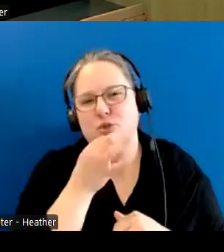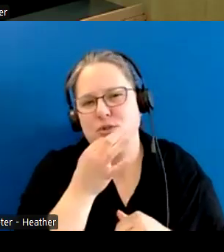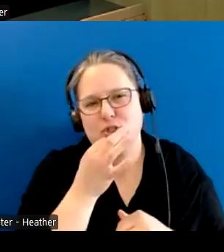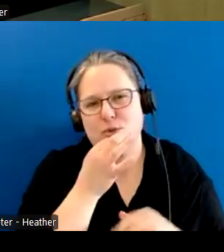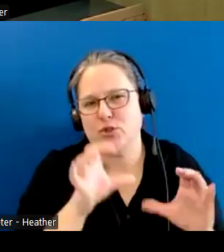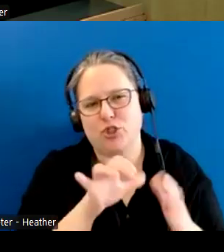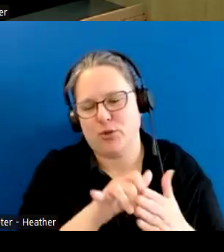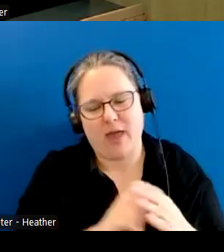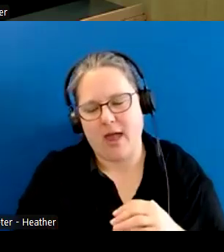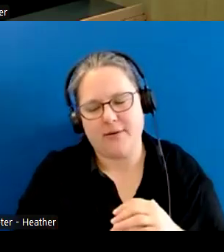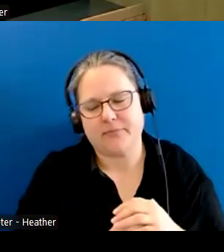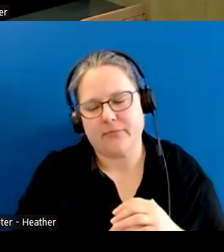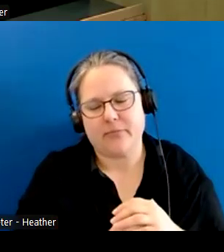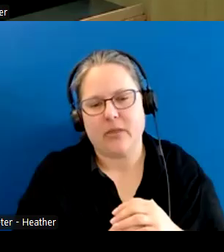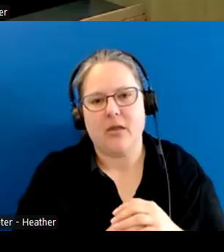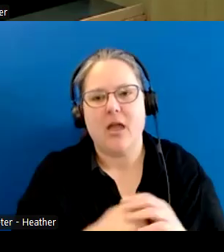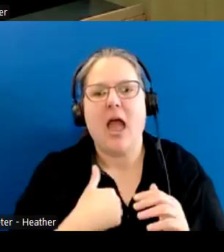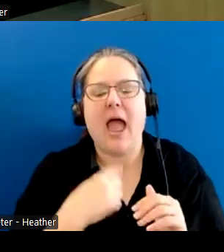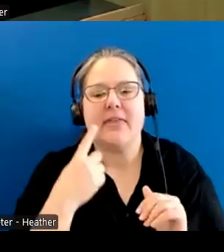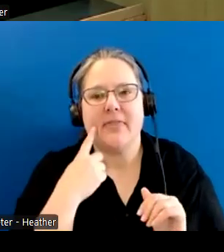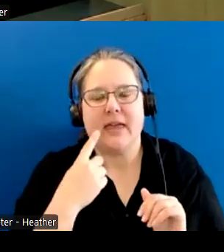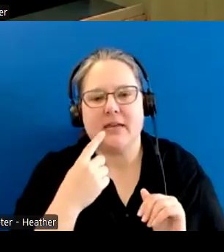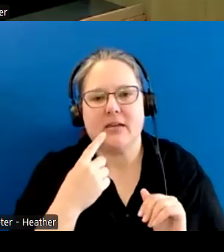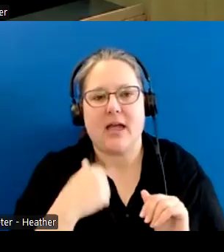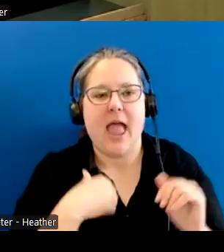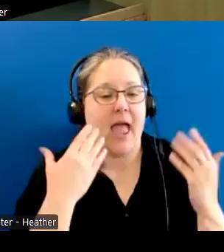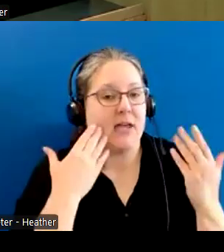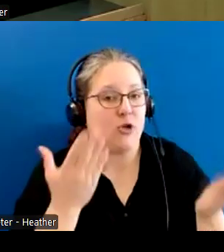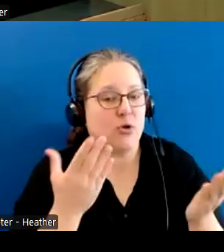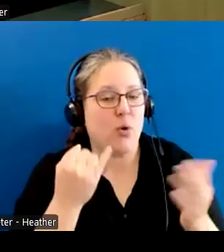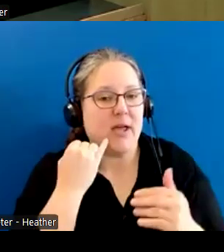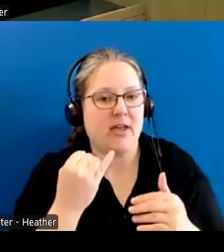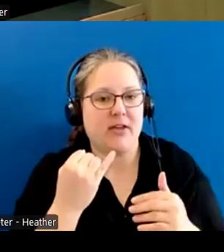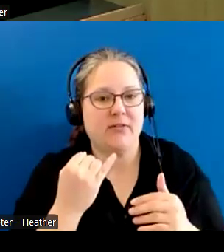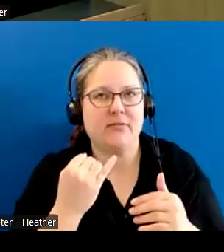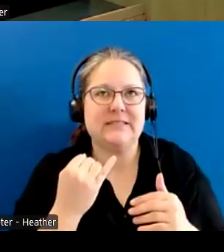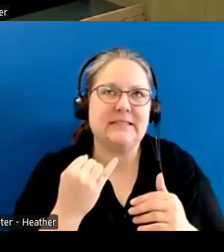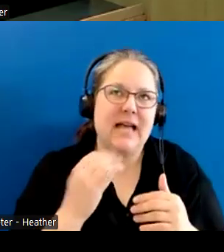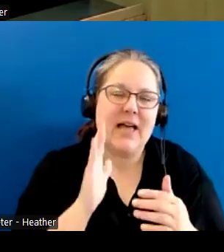soon to do that. Um I think at some point I don't know if cutting your nose off despite your face